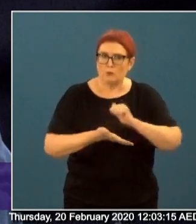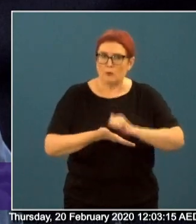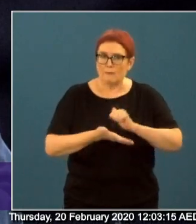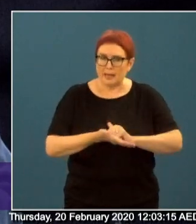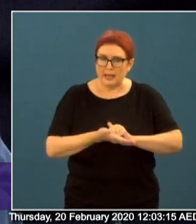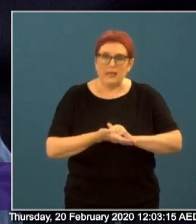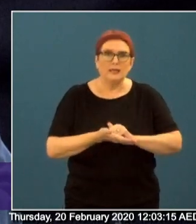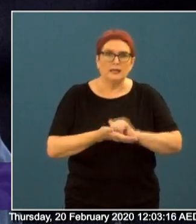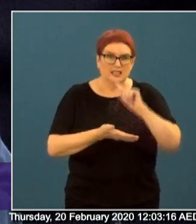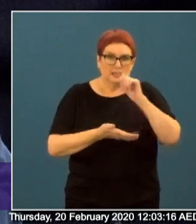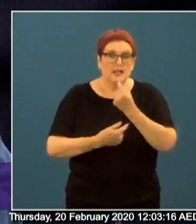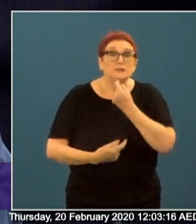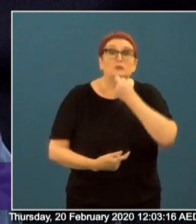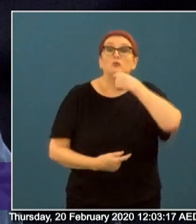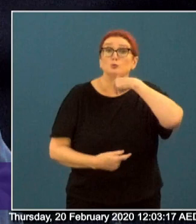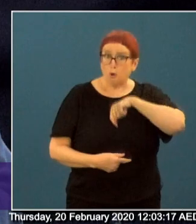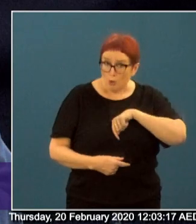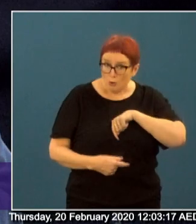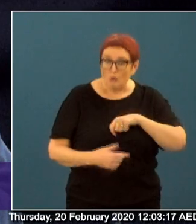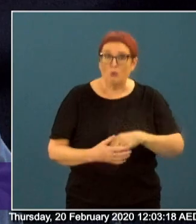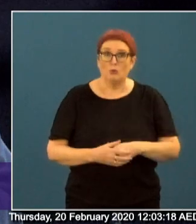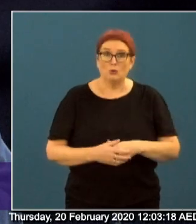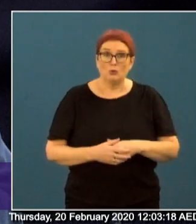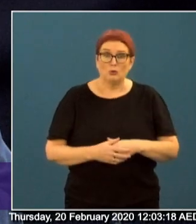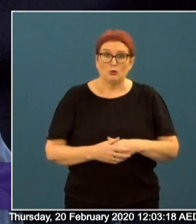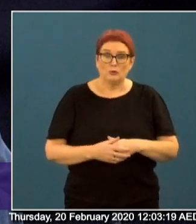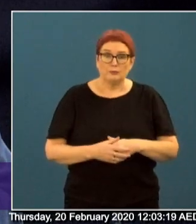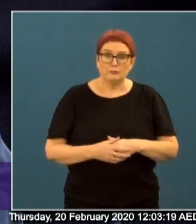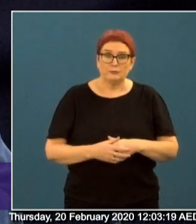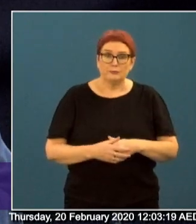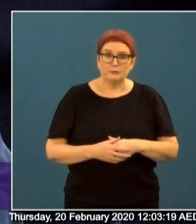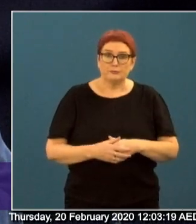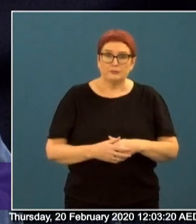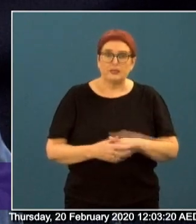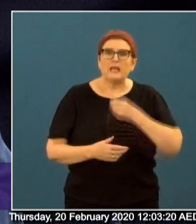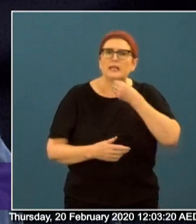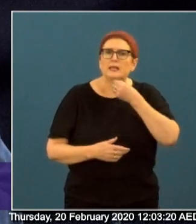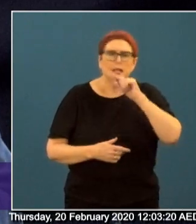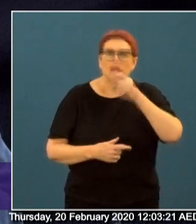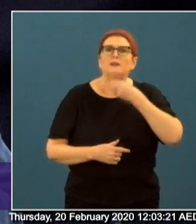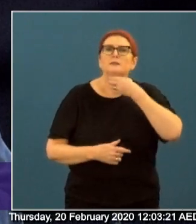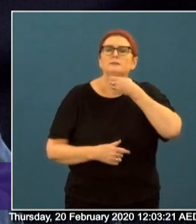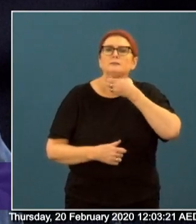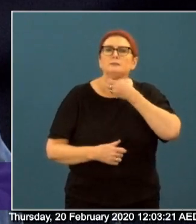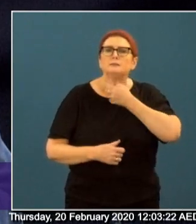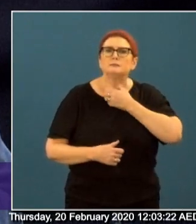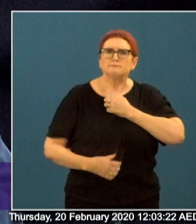of initiating swallowing, through to the motility of the oesophagus as the food travels down to the stomach.